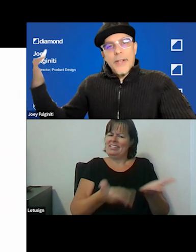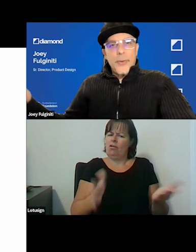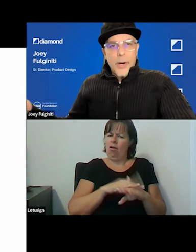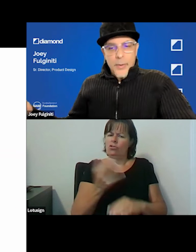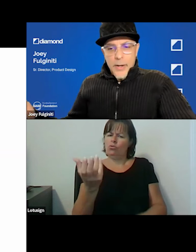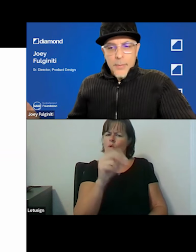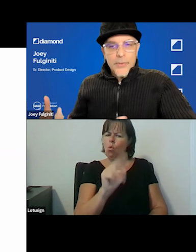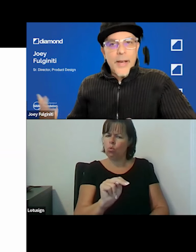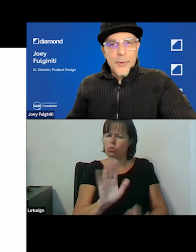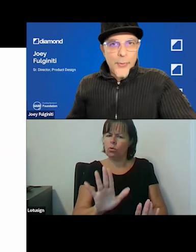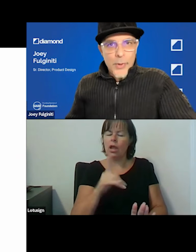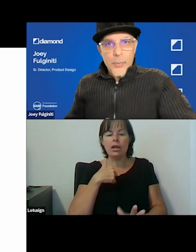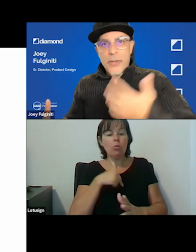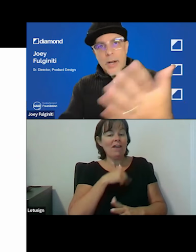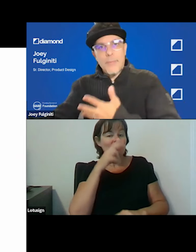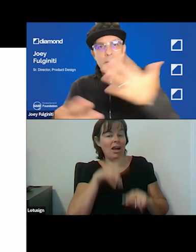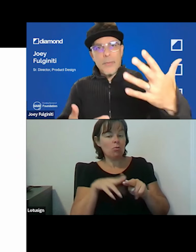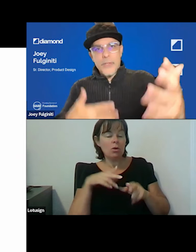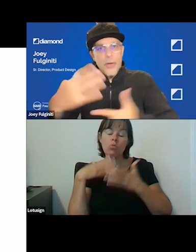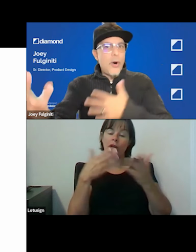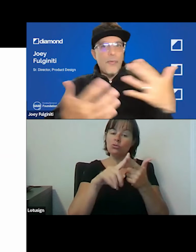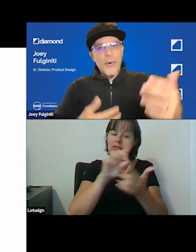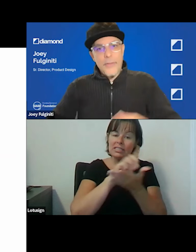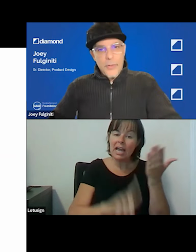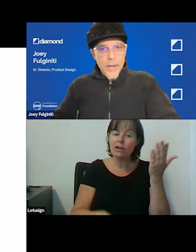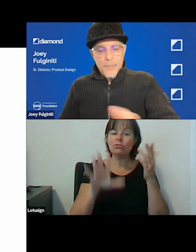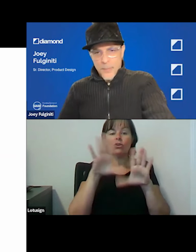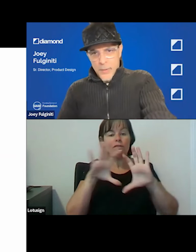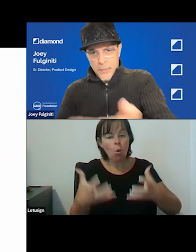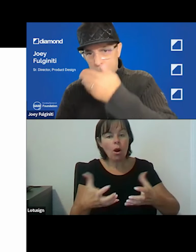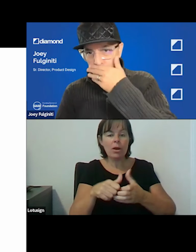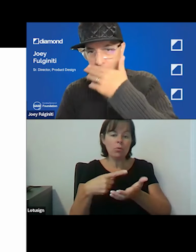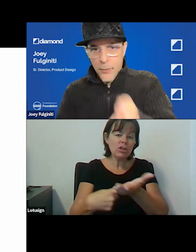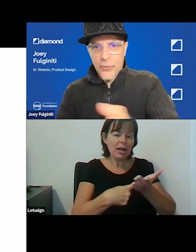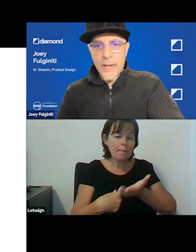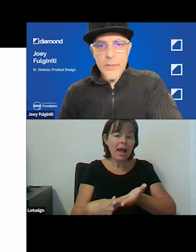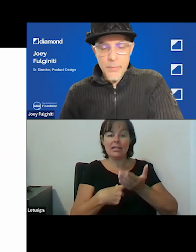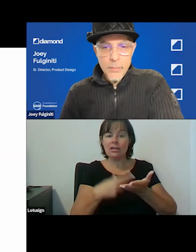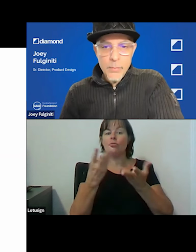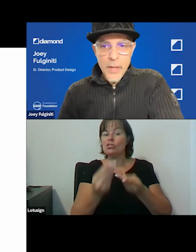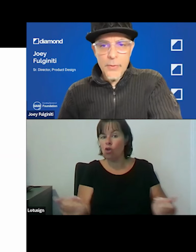it to our um designers forum we talk about it we solve for it's great the other slides the other